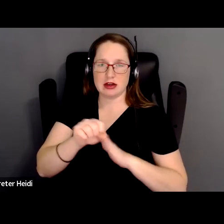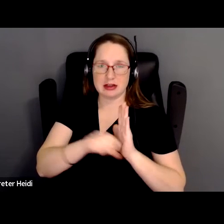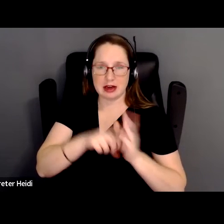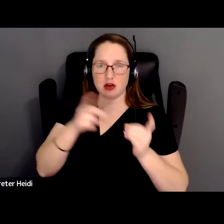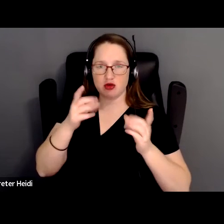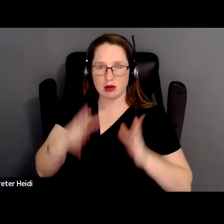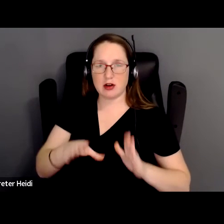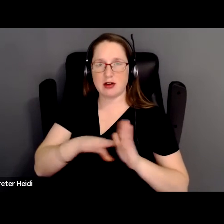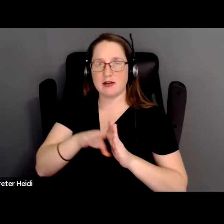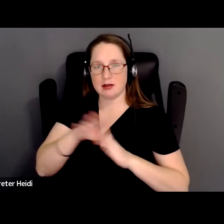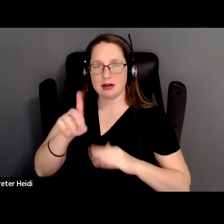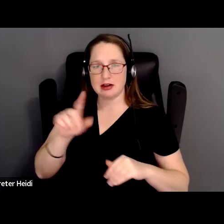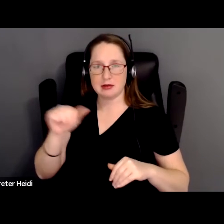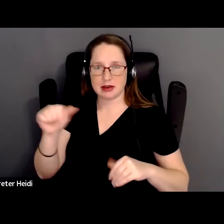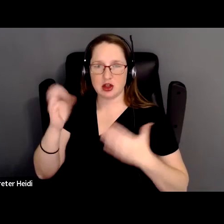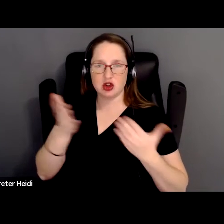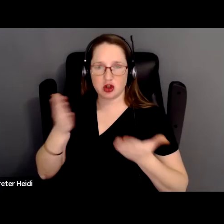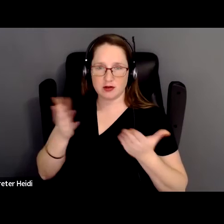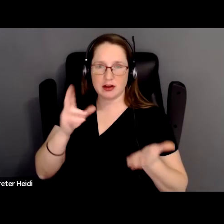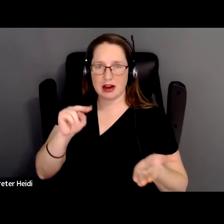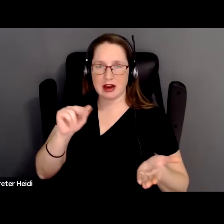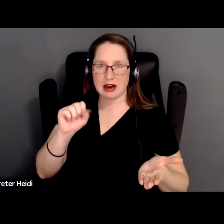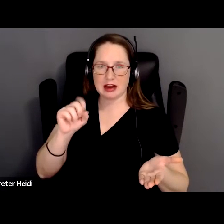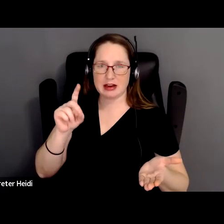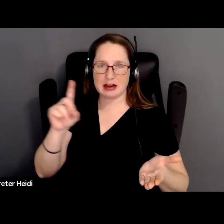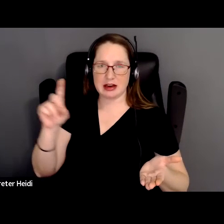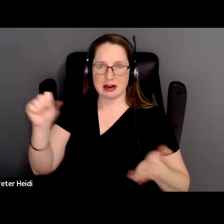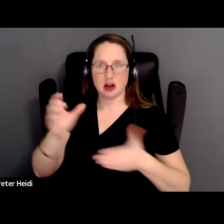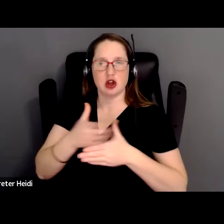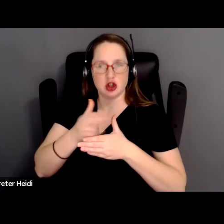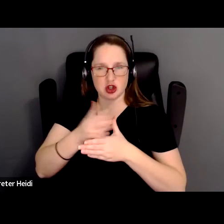of Developmental Disability Services to share data bites, and one of our plans